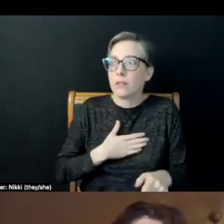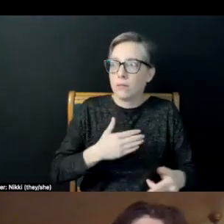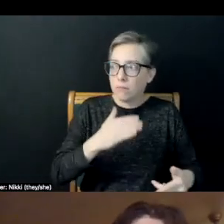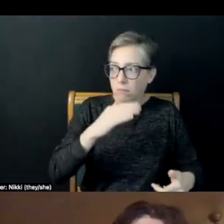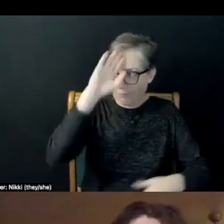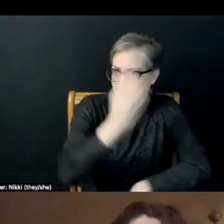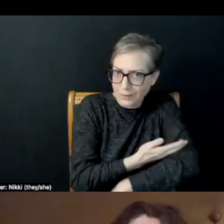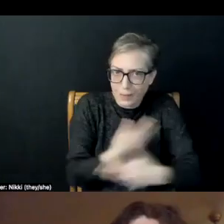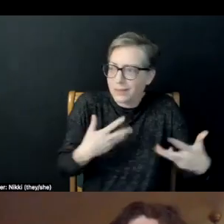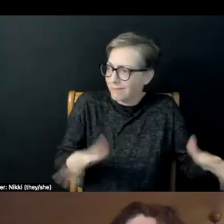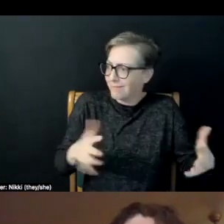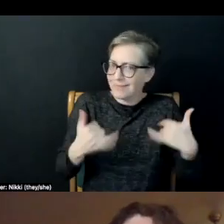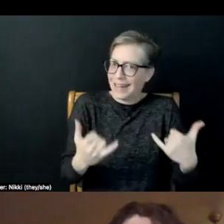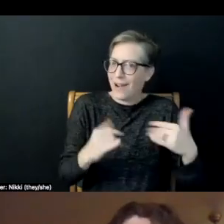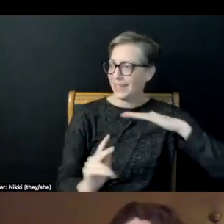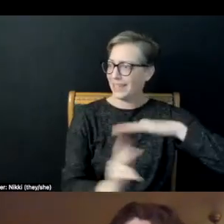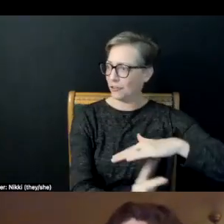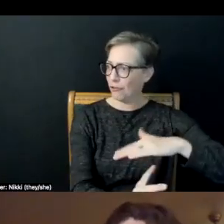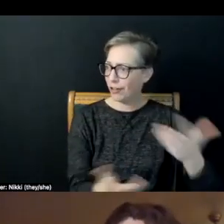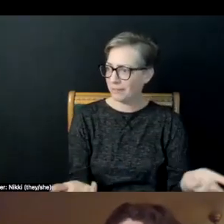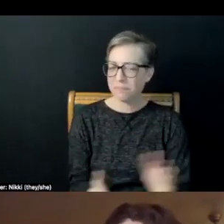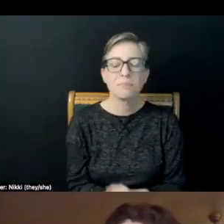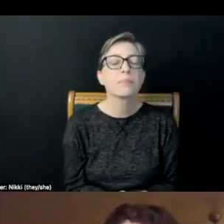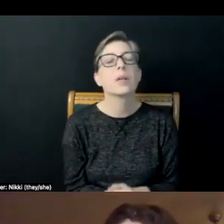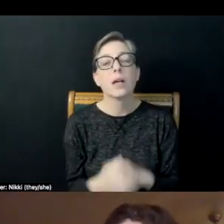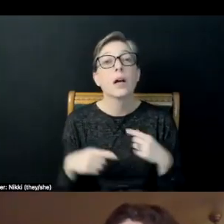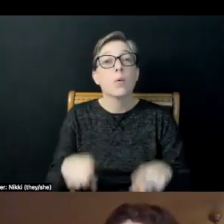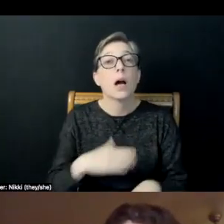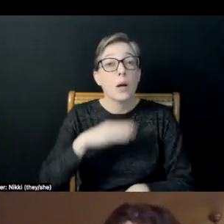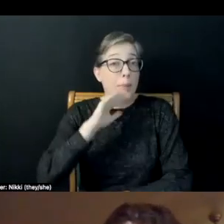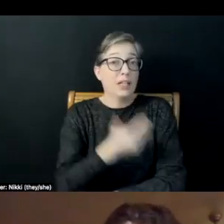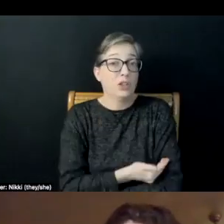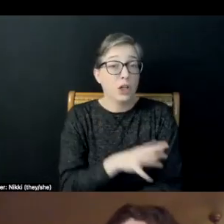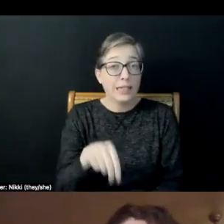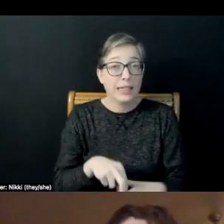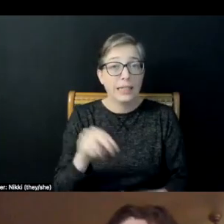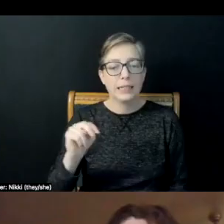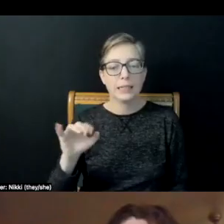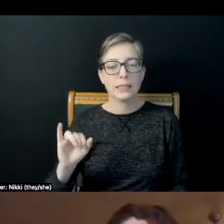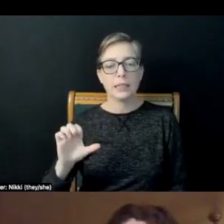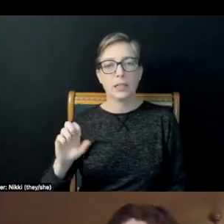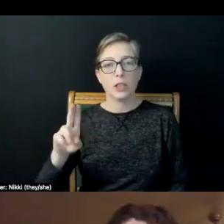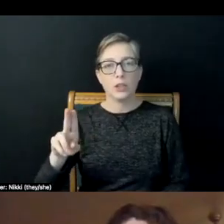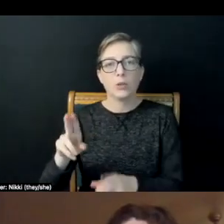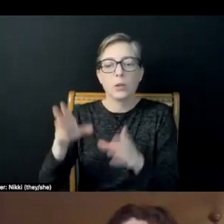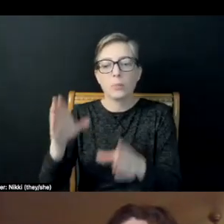While my daughter was in the NICU, I was referred for a power chair. While I appreciated the support,